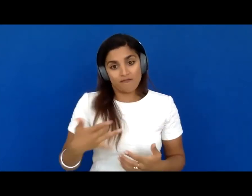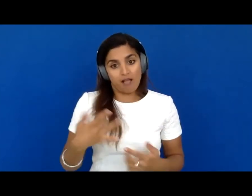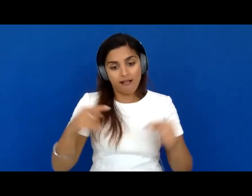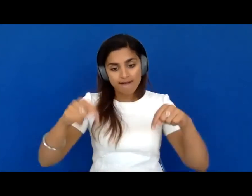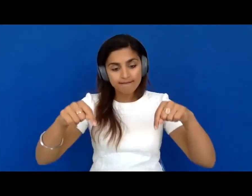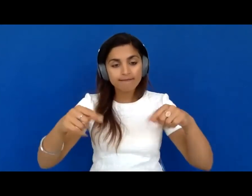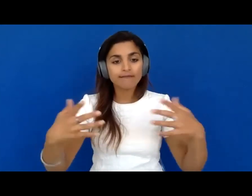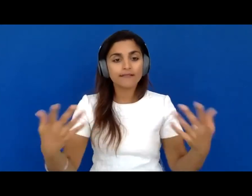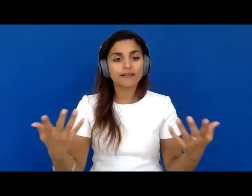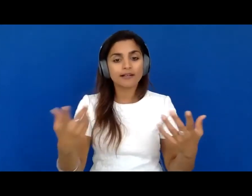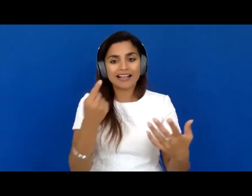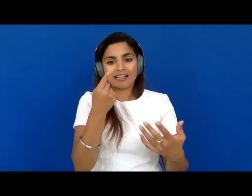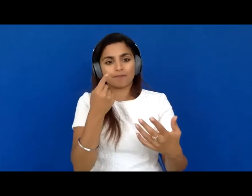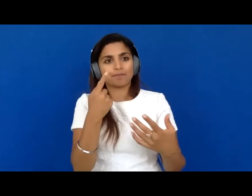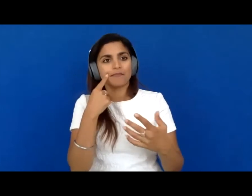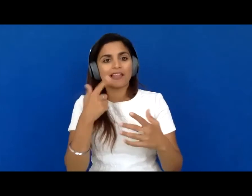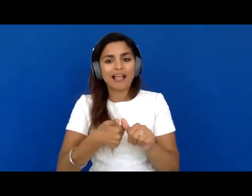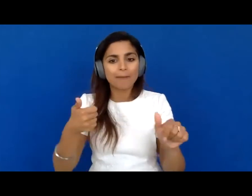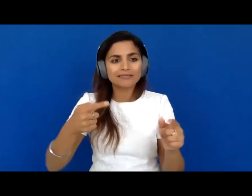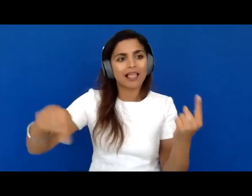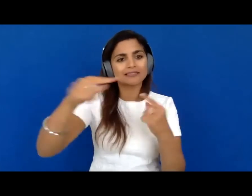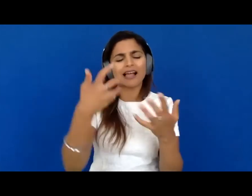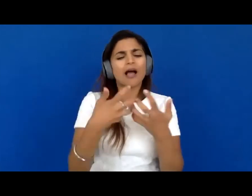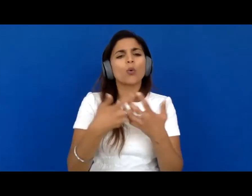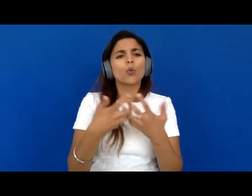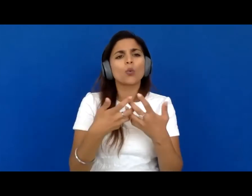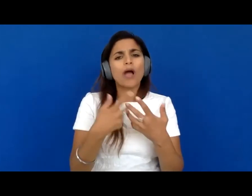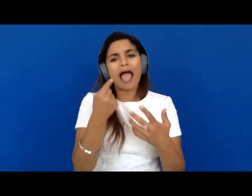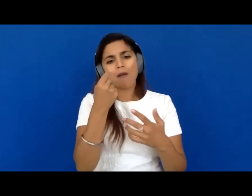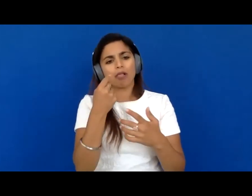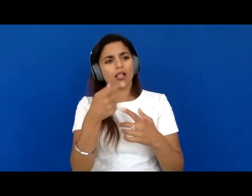working towards its abolition to imagine and build a world of care here